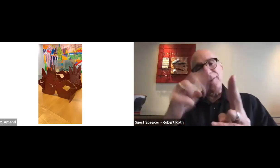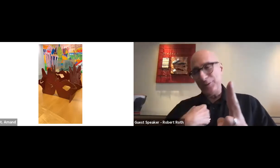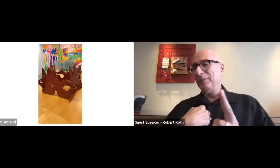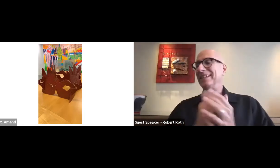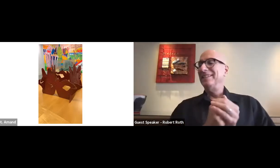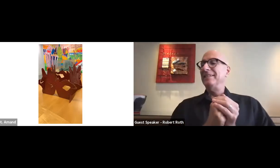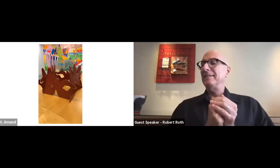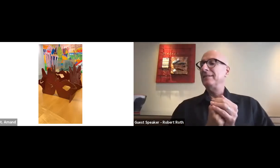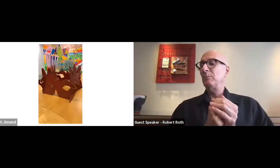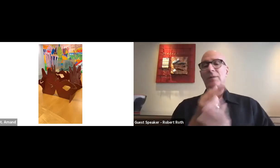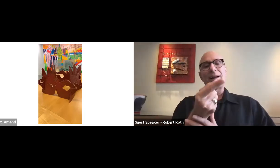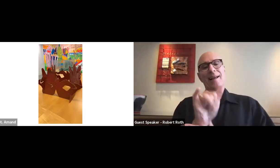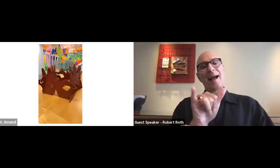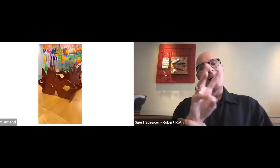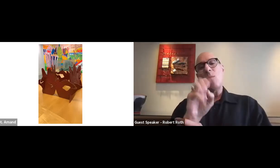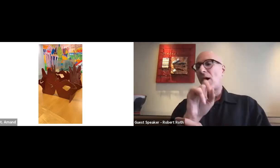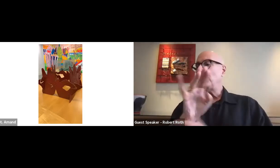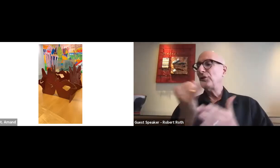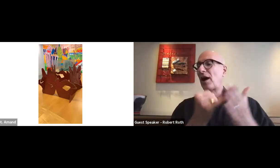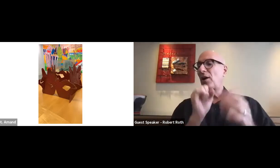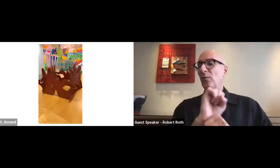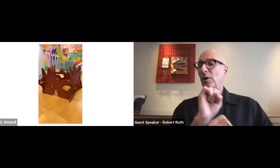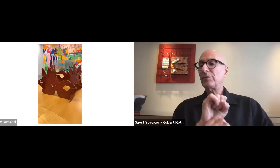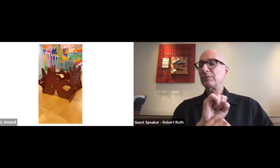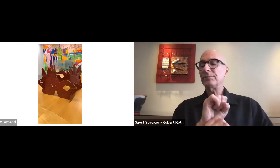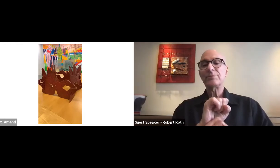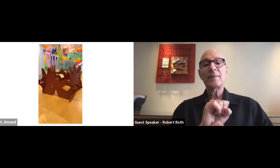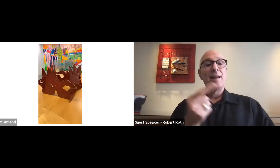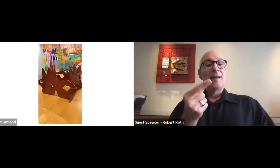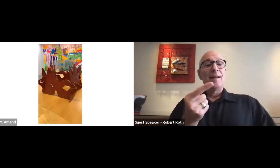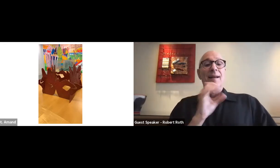and the Board of Directors honored me